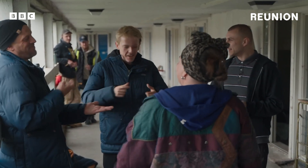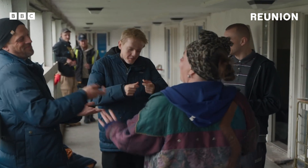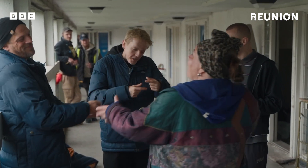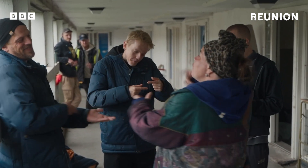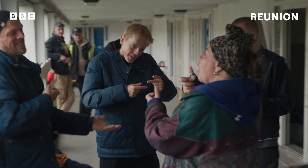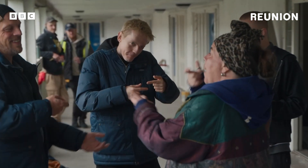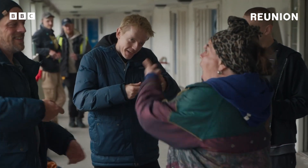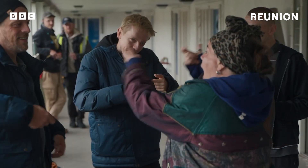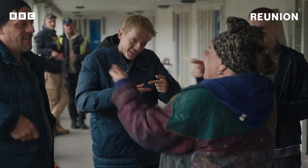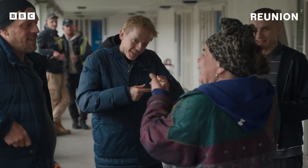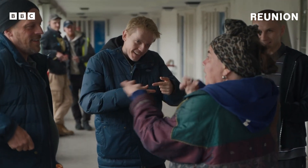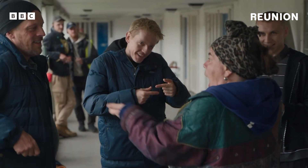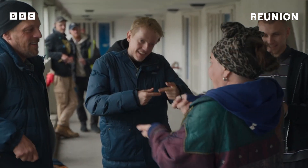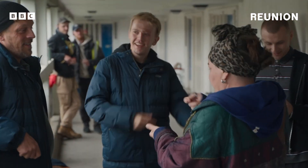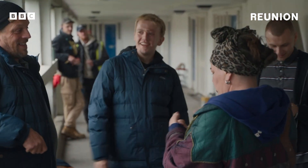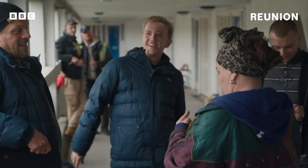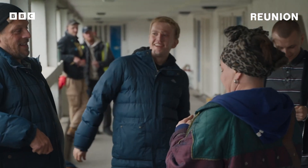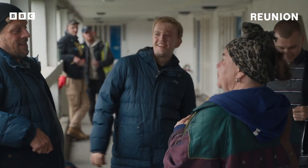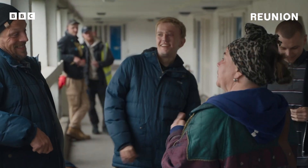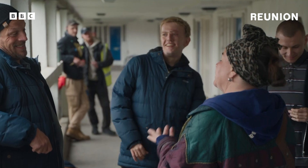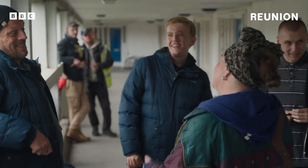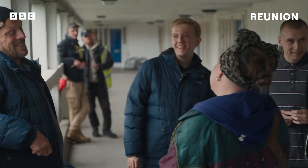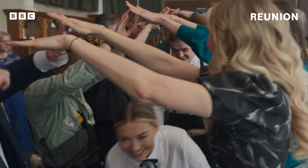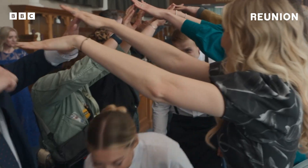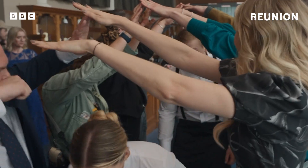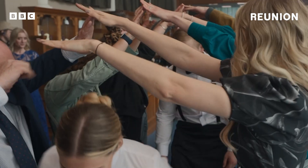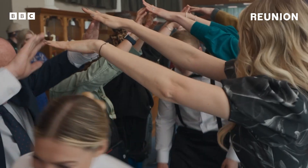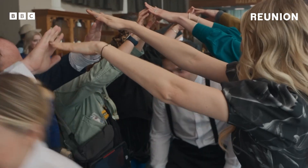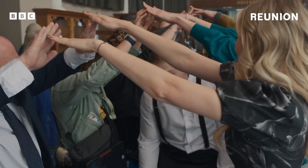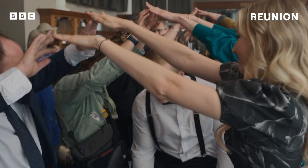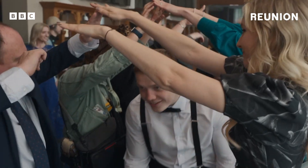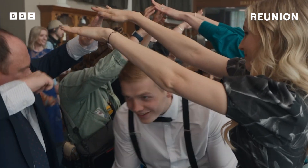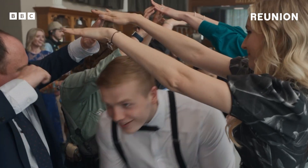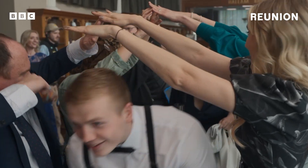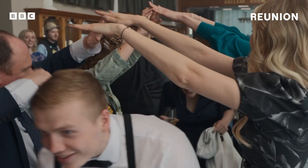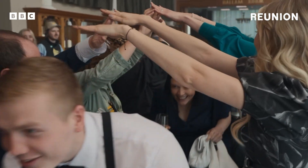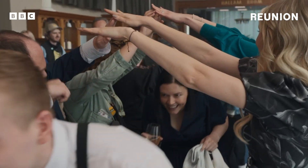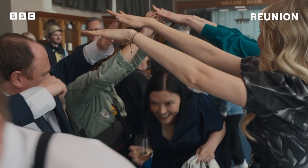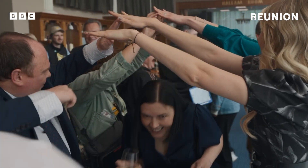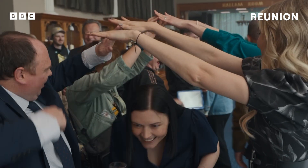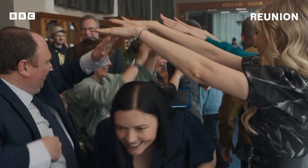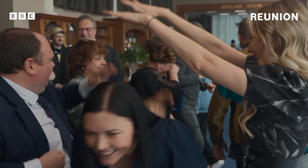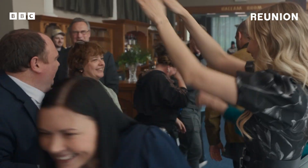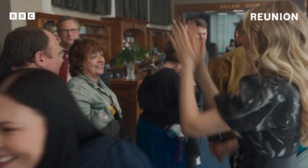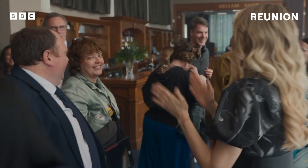And it's really lovely to see the connection between the hearing crew and the deaf crew and to see those relationships being formed,